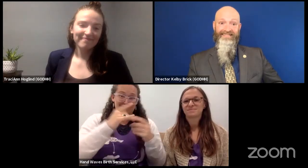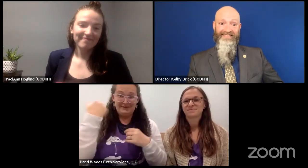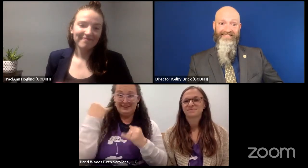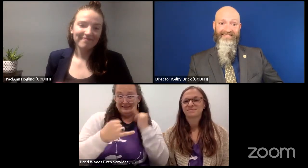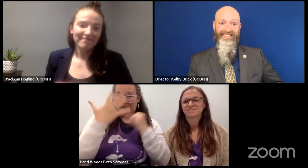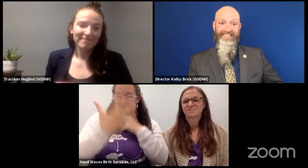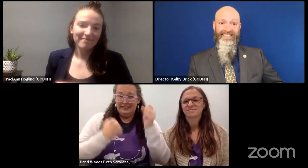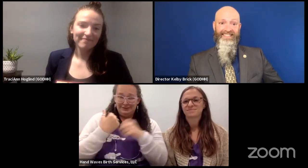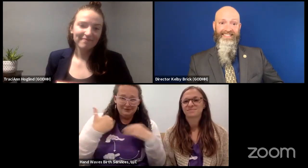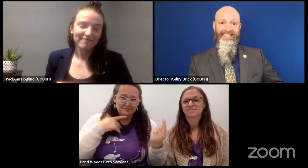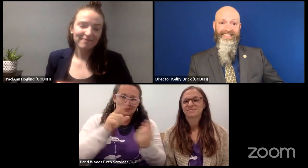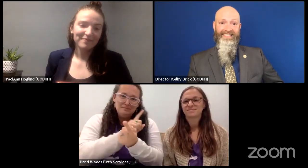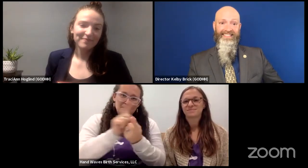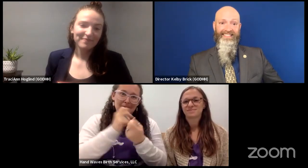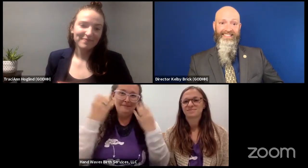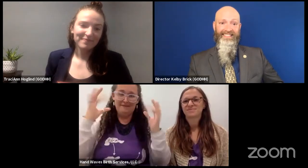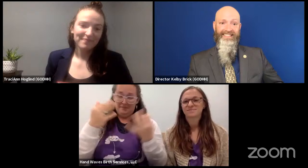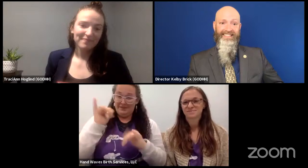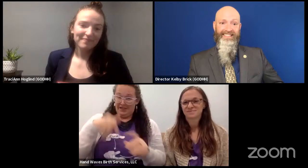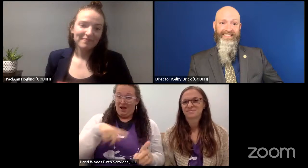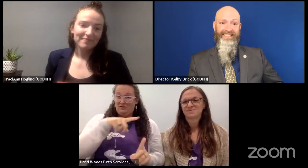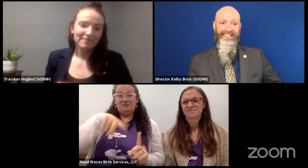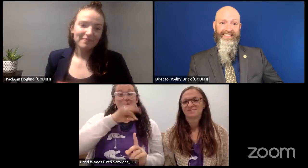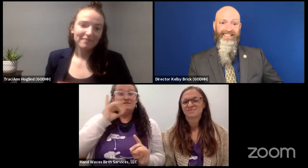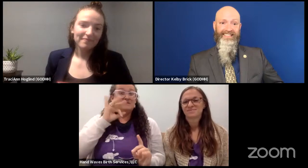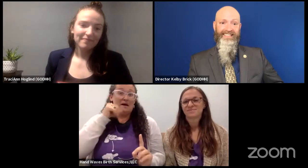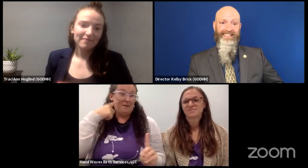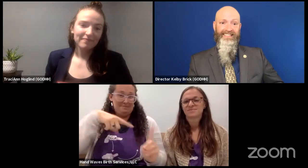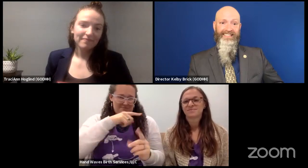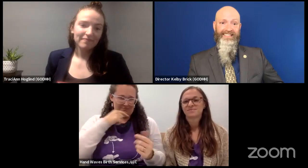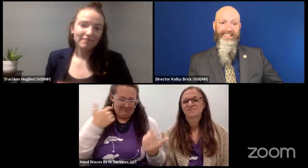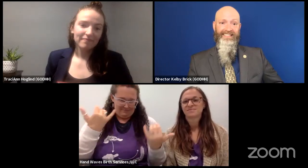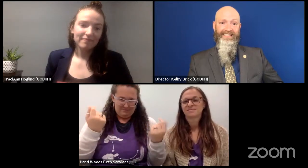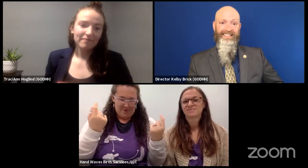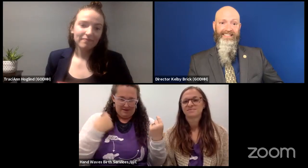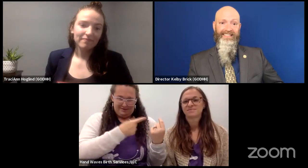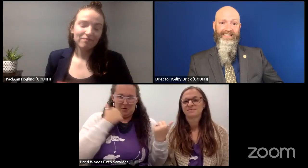day to do that same thing. So as Brittany mentioned, we've been meeting families and